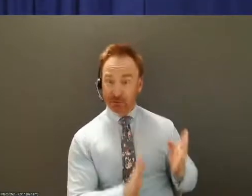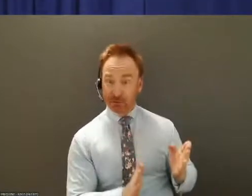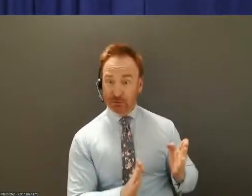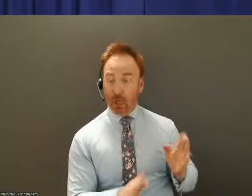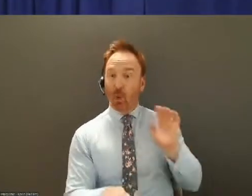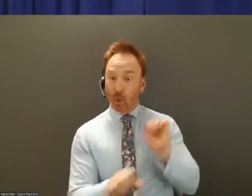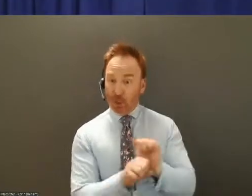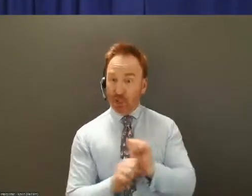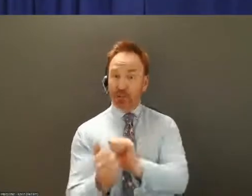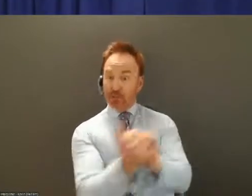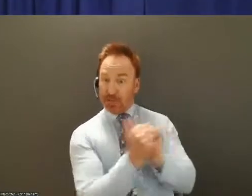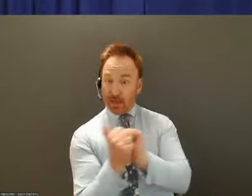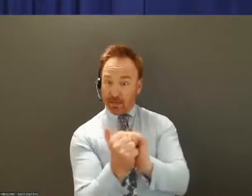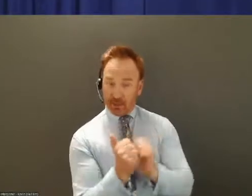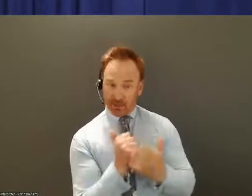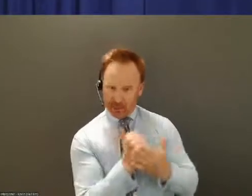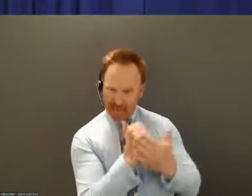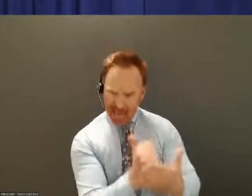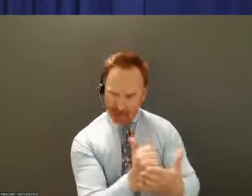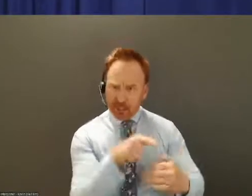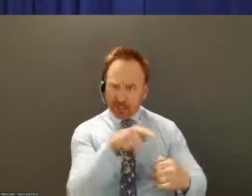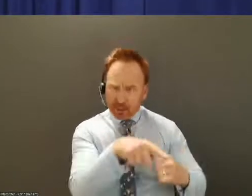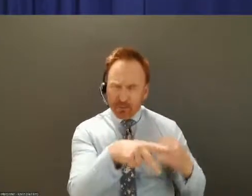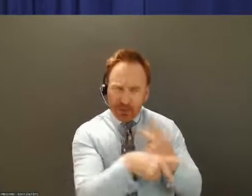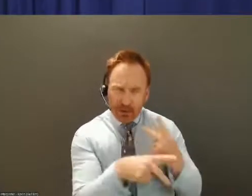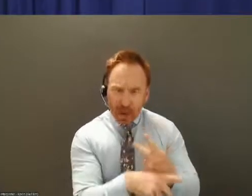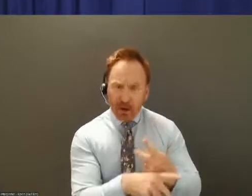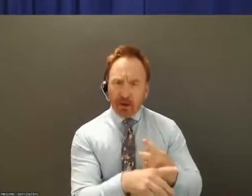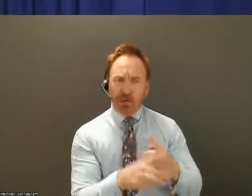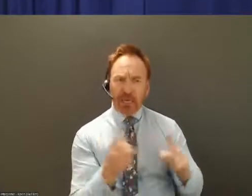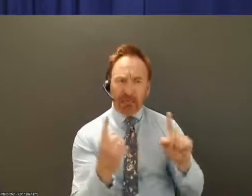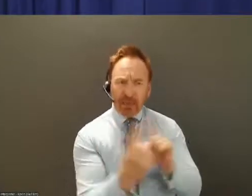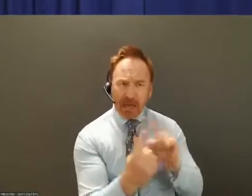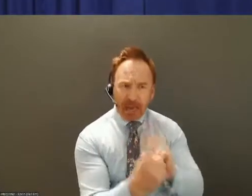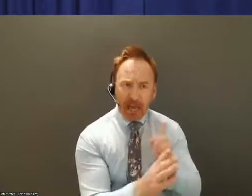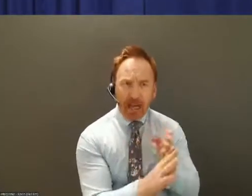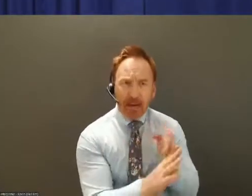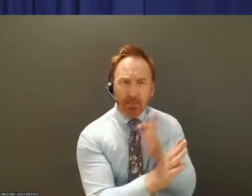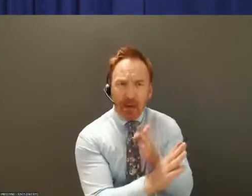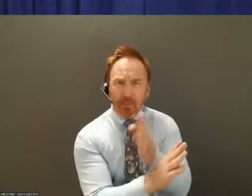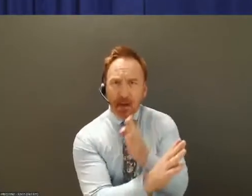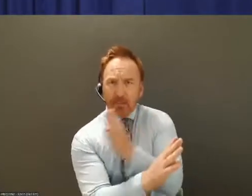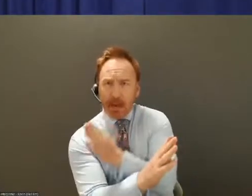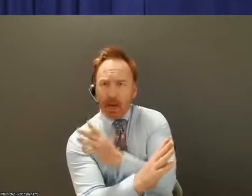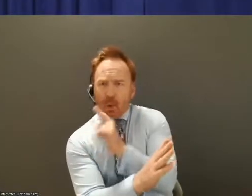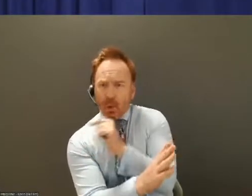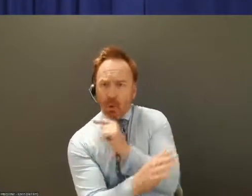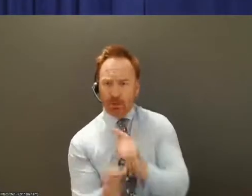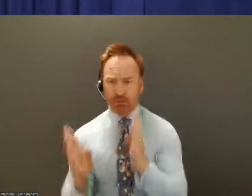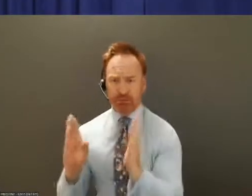cases. Tracing and testing are essential to containing the spread.